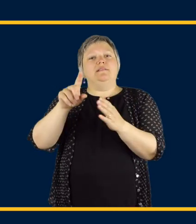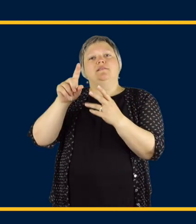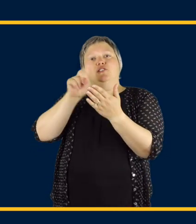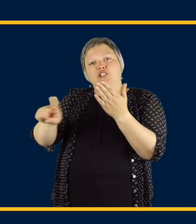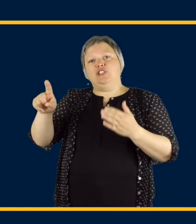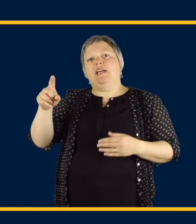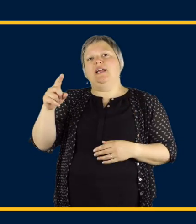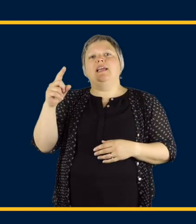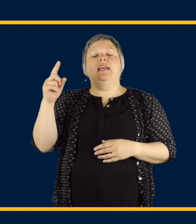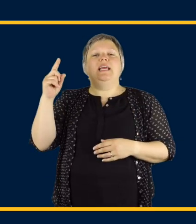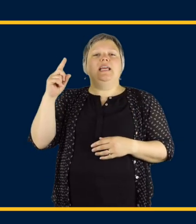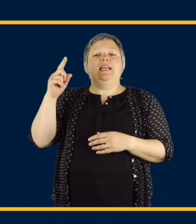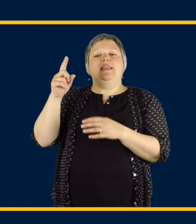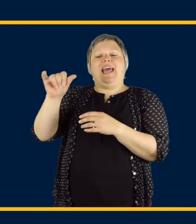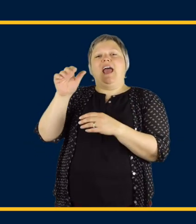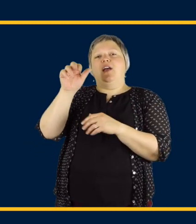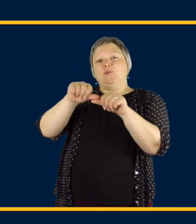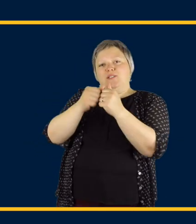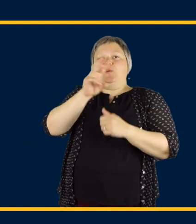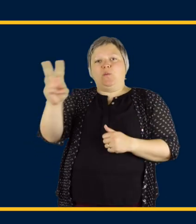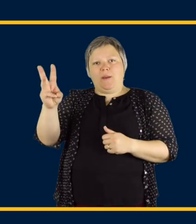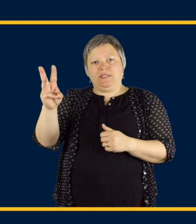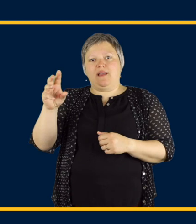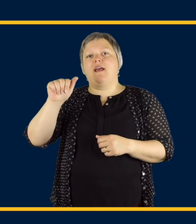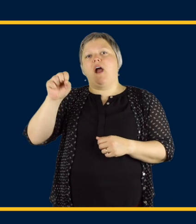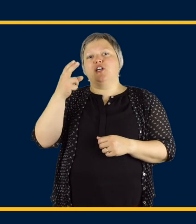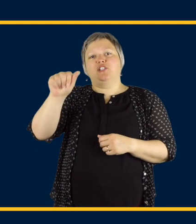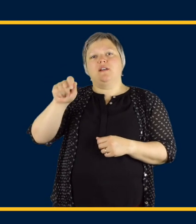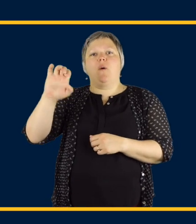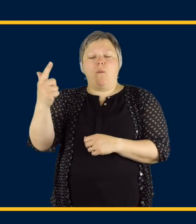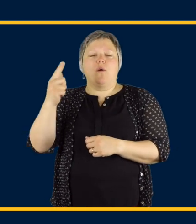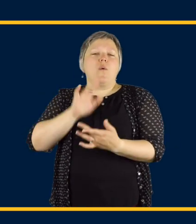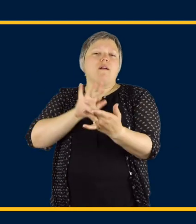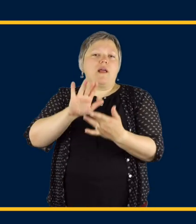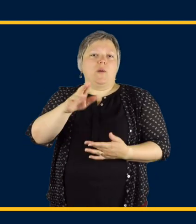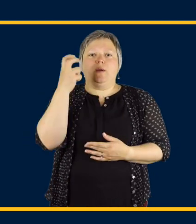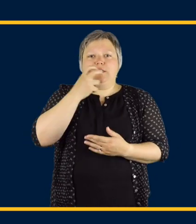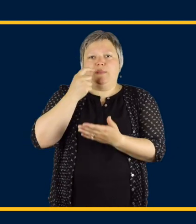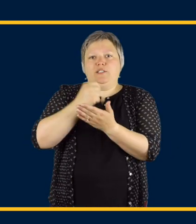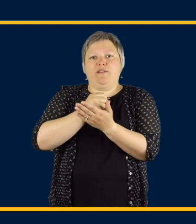Association website at www.asha.org or reach out to your child's Speech Language Communication